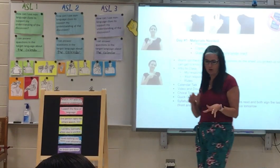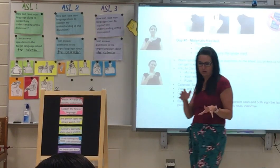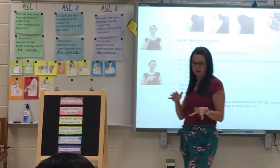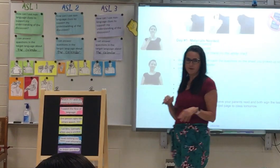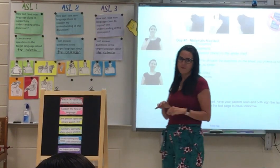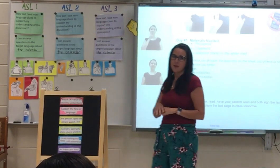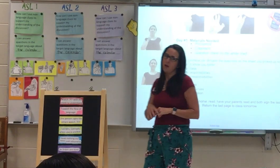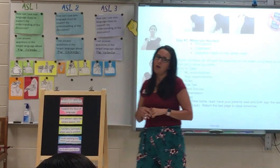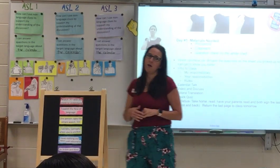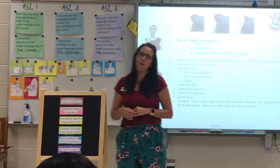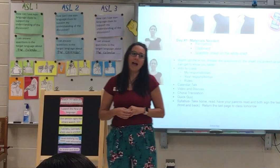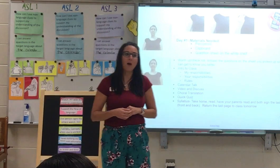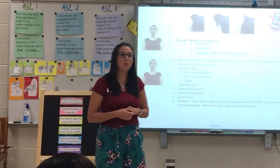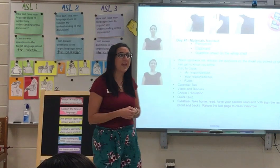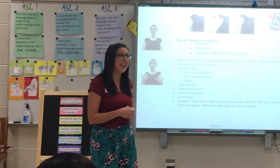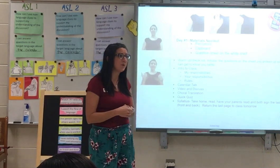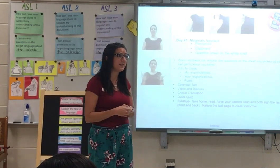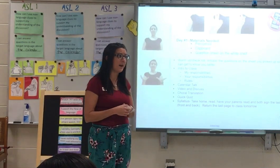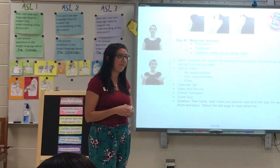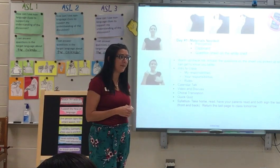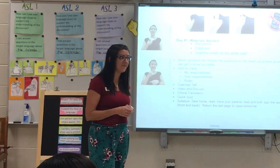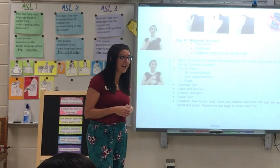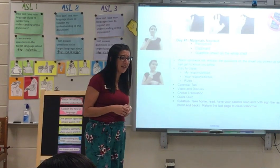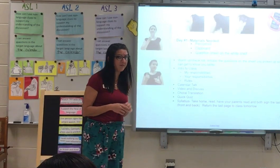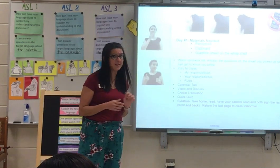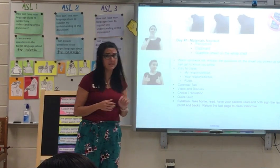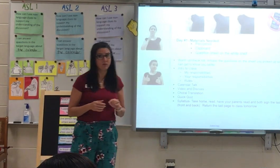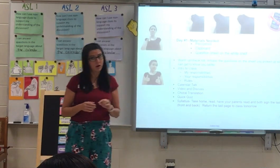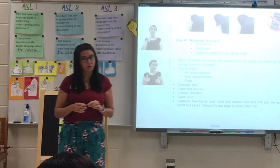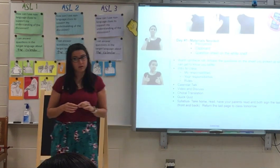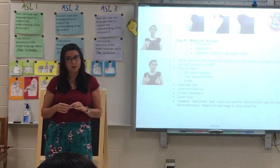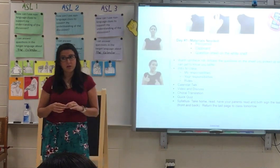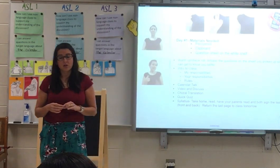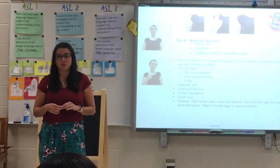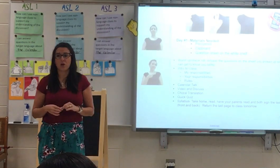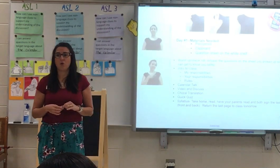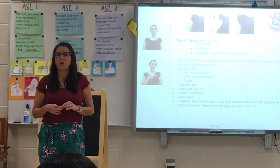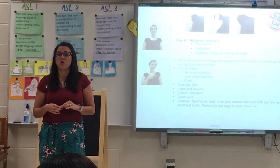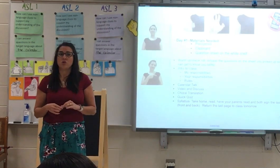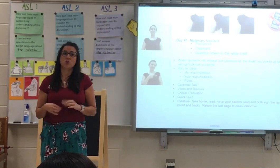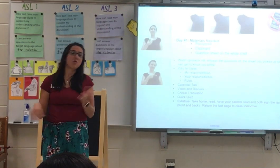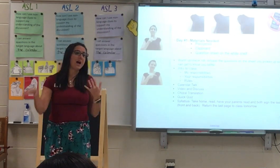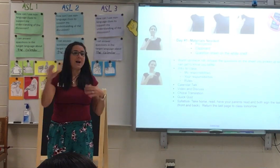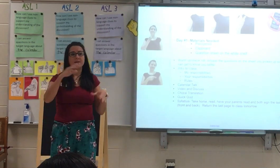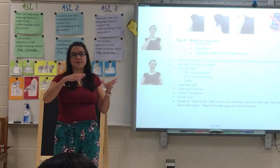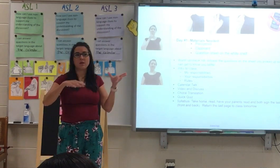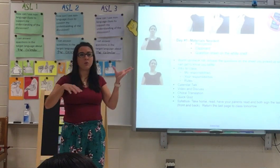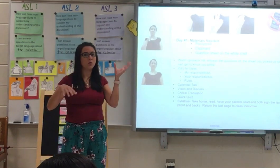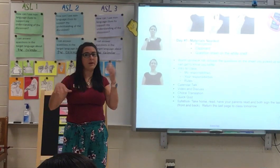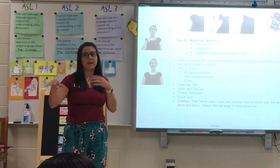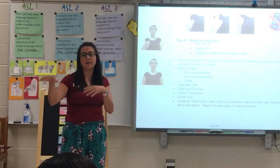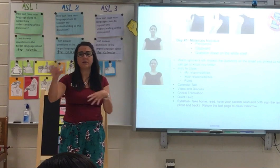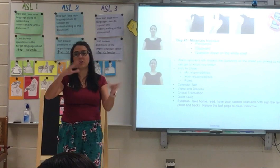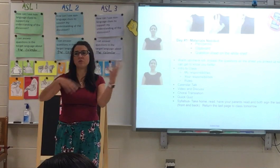mostly I will count down from five to zero so you guys will be you know